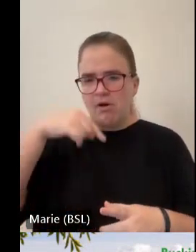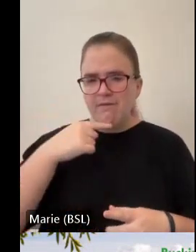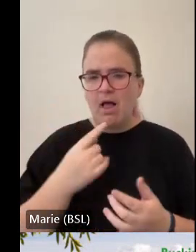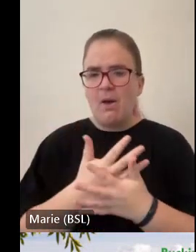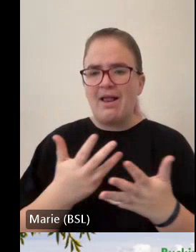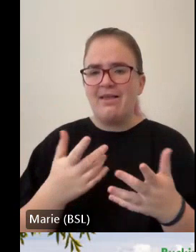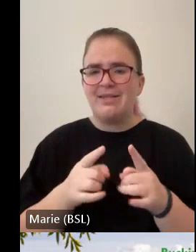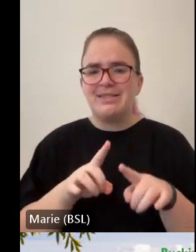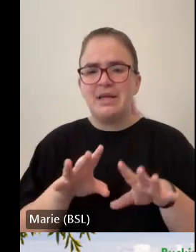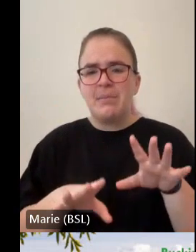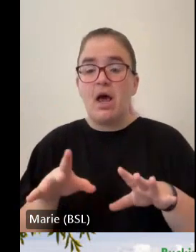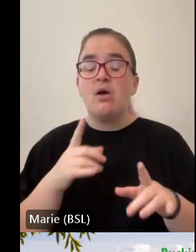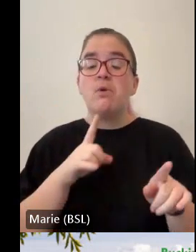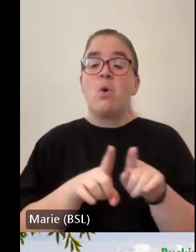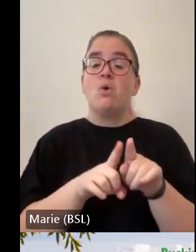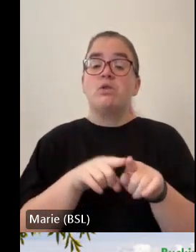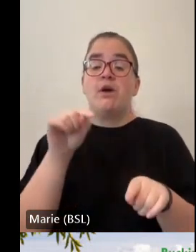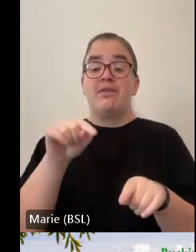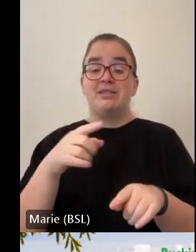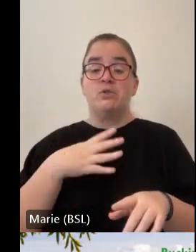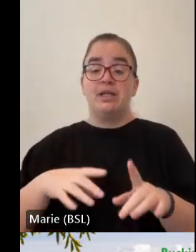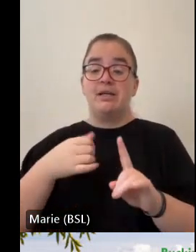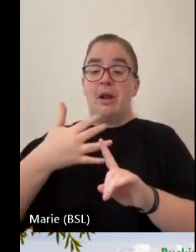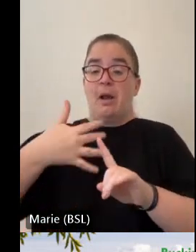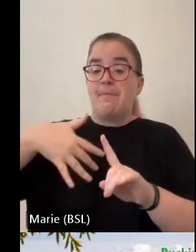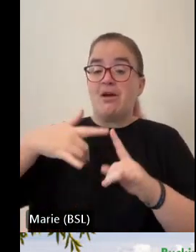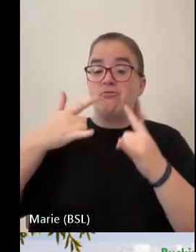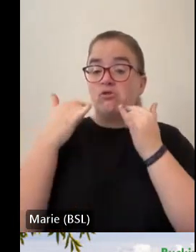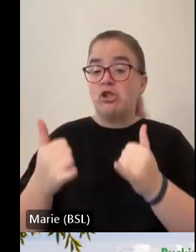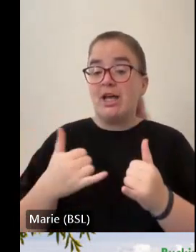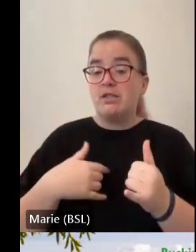the profile, and also with this you need to do a few background